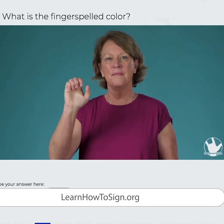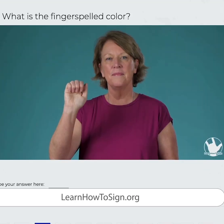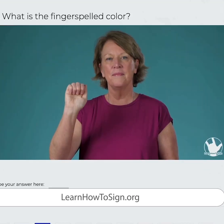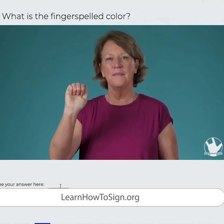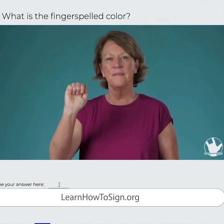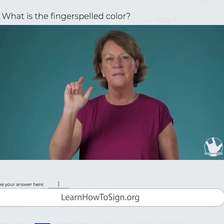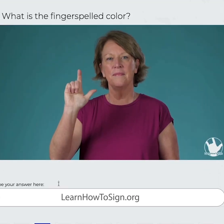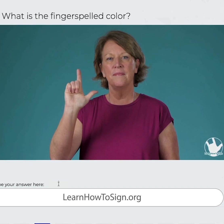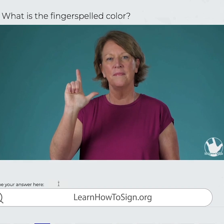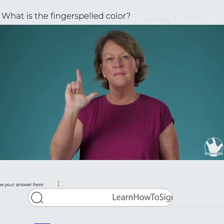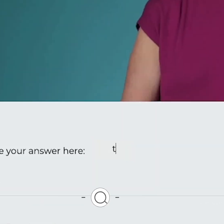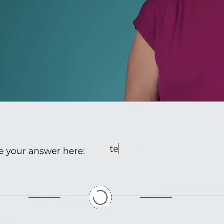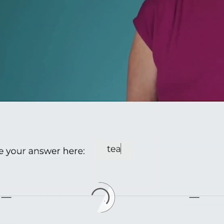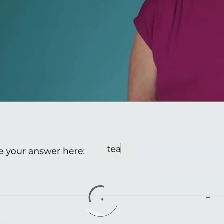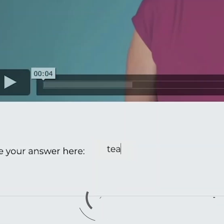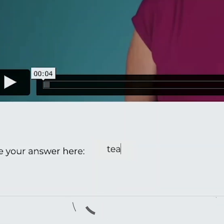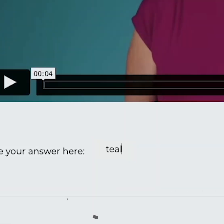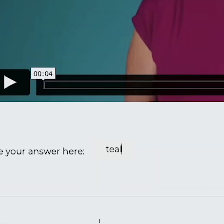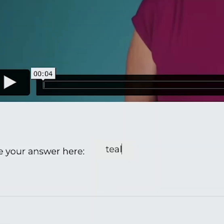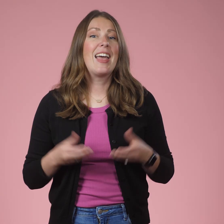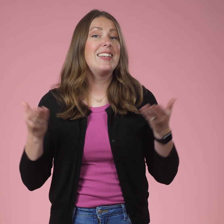so you can practice to your heart's desire.